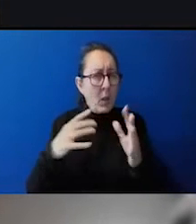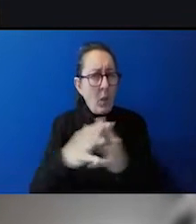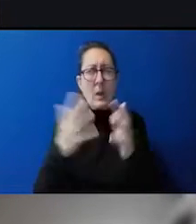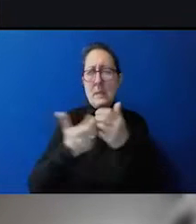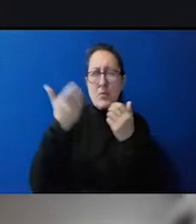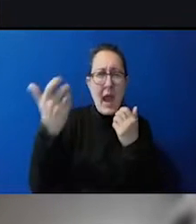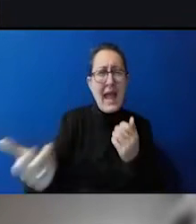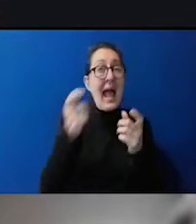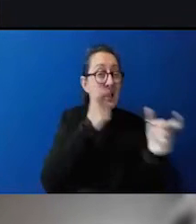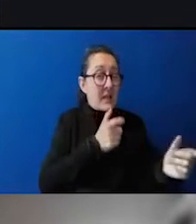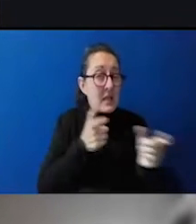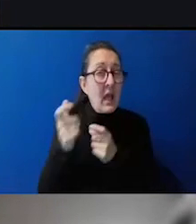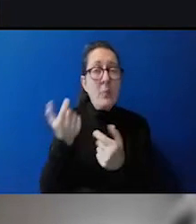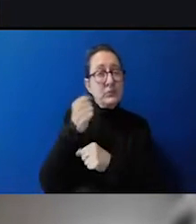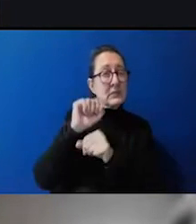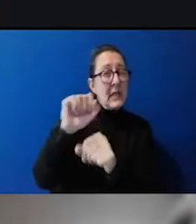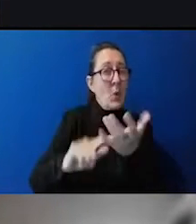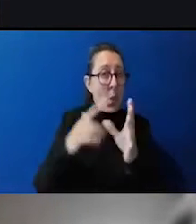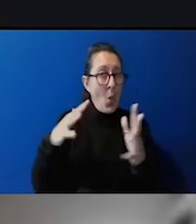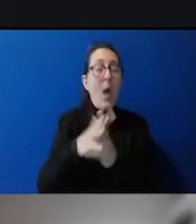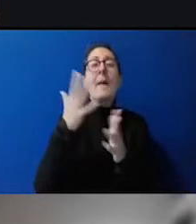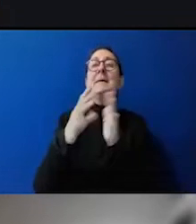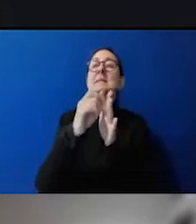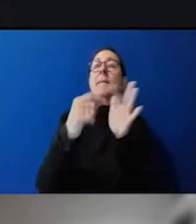protection law which is when the department of communities and justice they used to be called